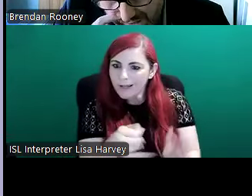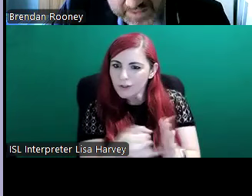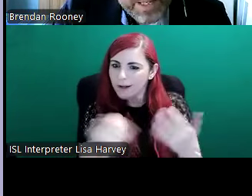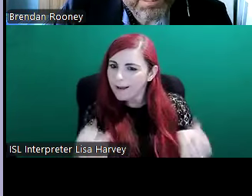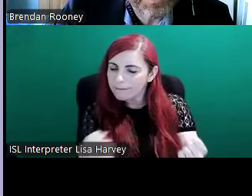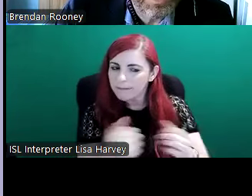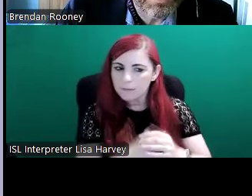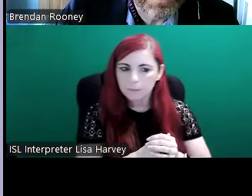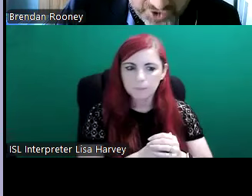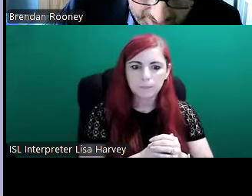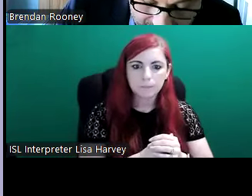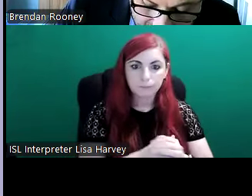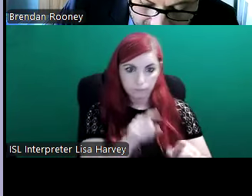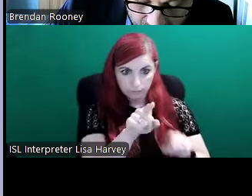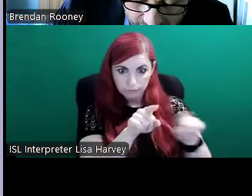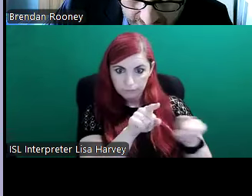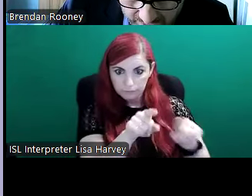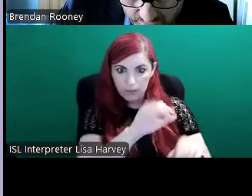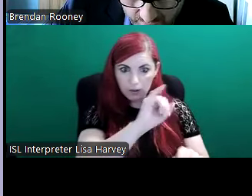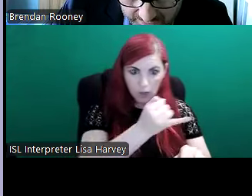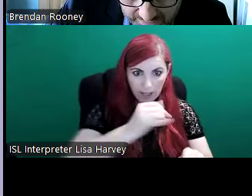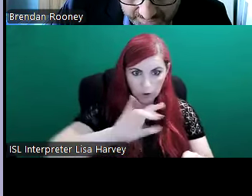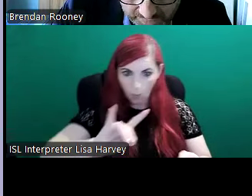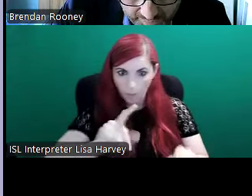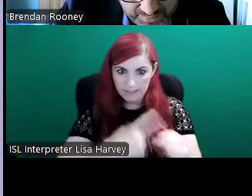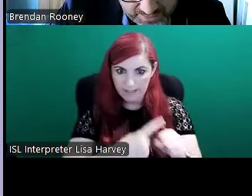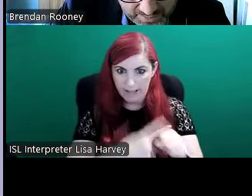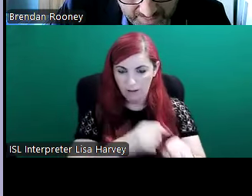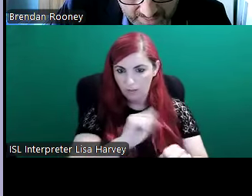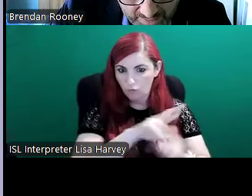several examples of Jellett's and Hone's, religious works prominent among them,